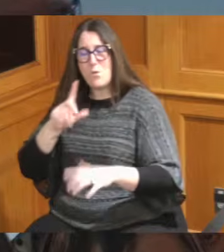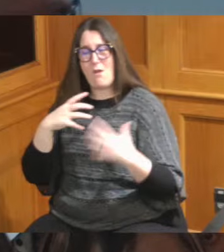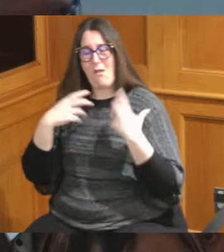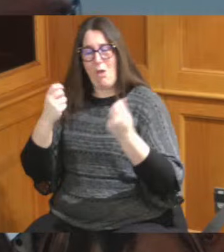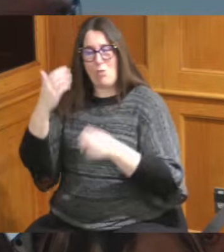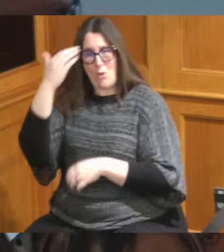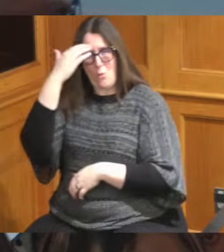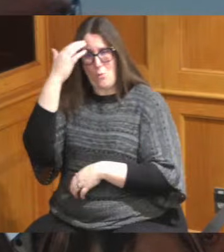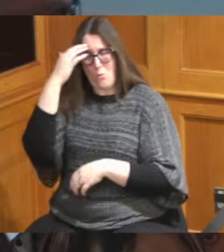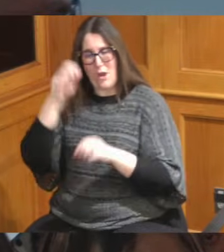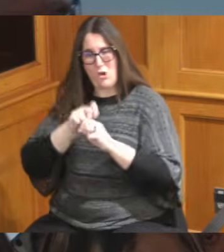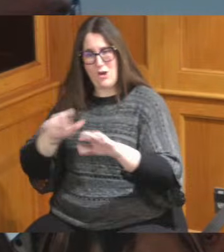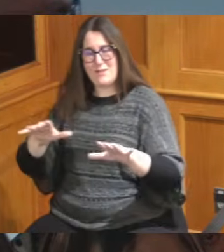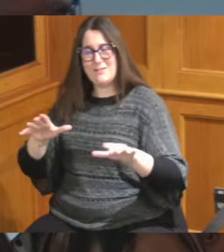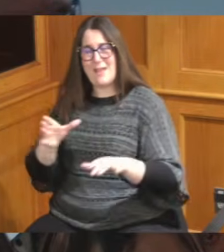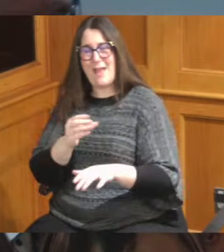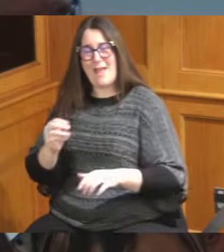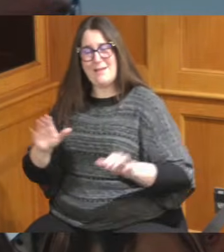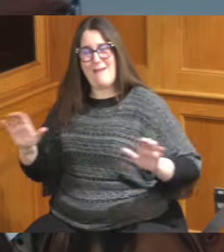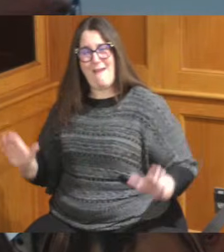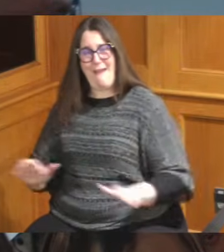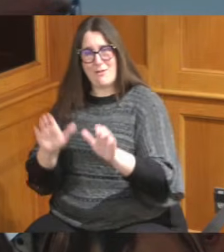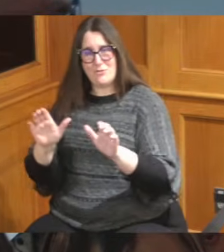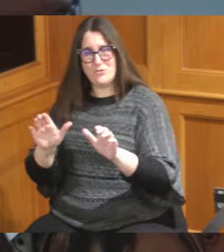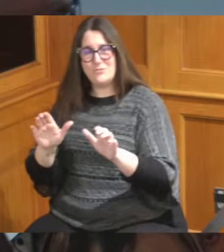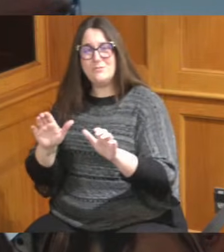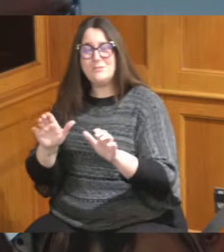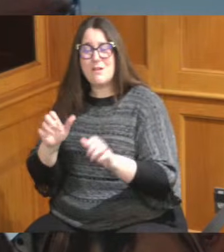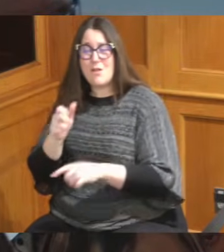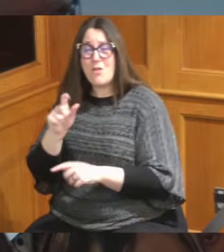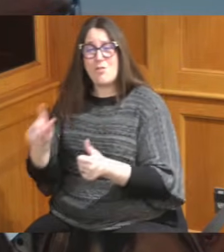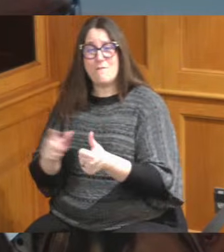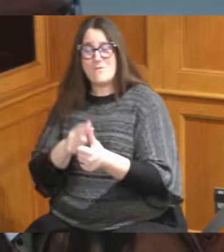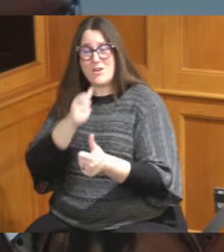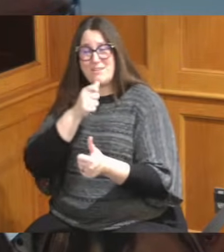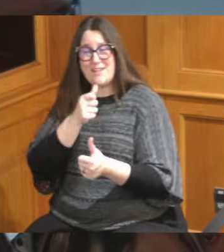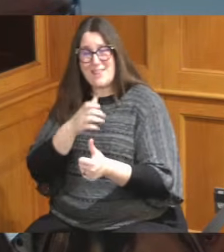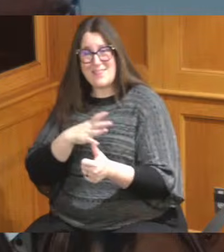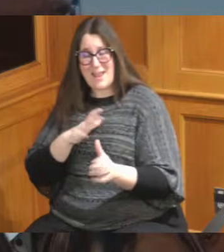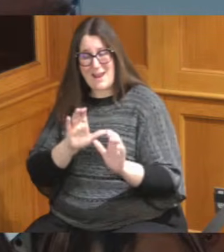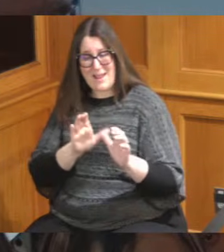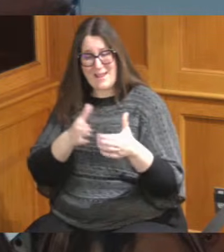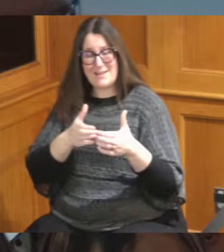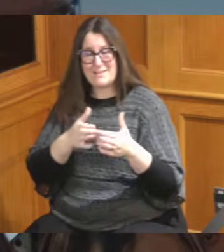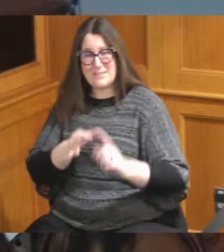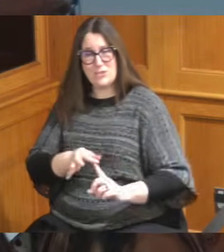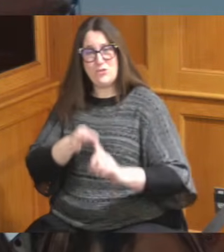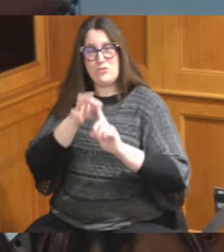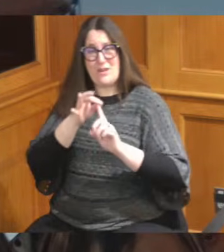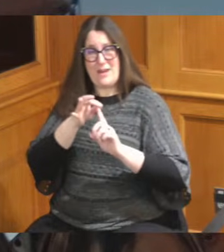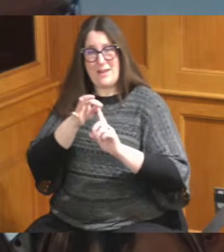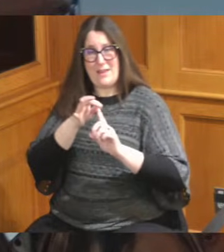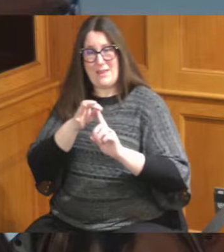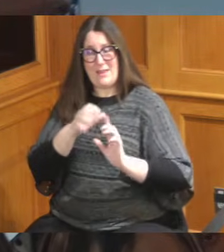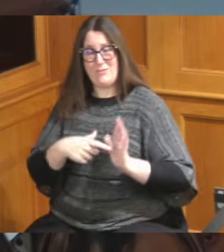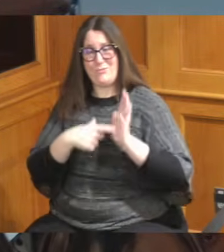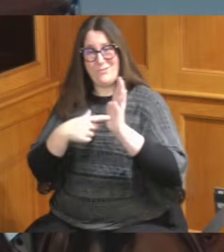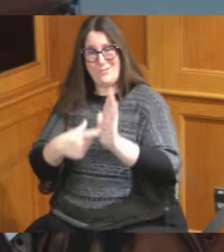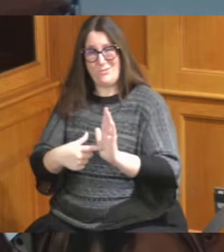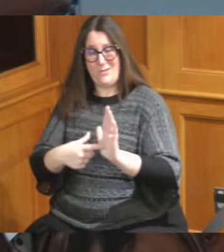and action. Whereas the first lady's for health project is uniquely distinguished by its family